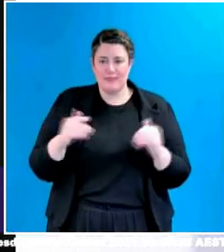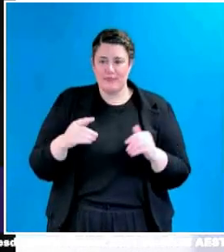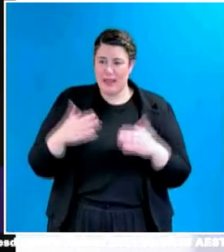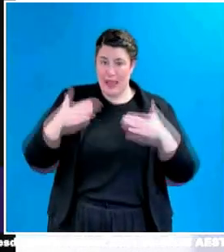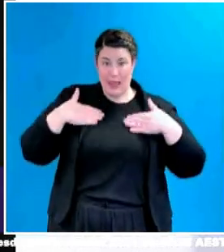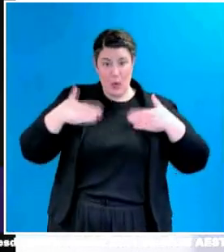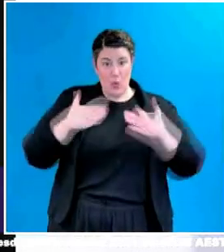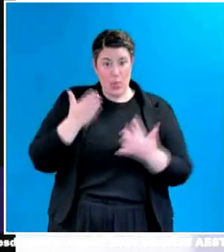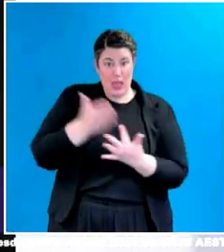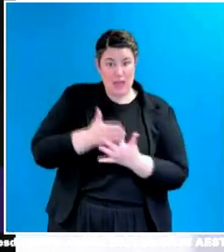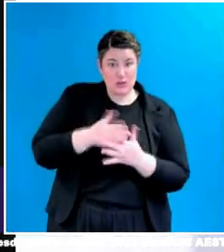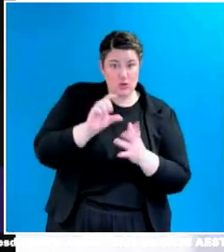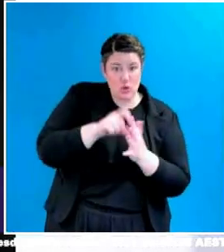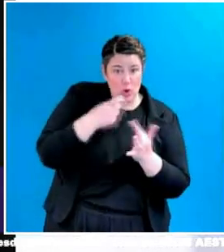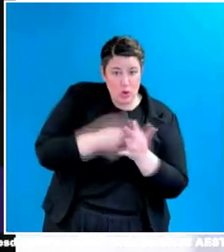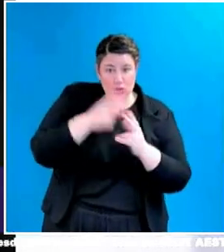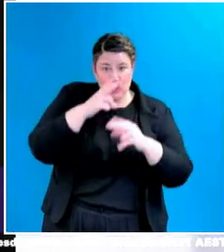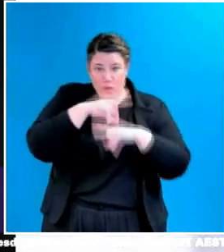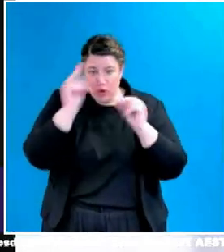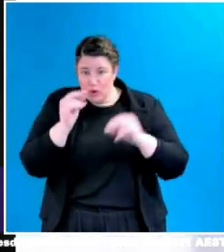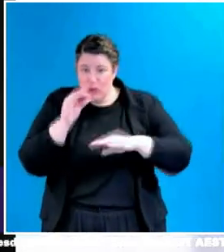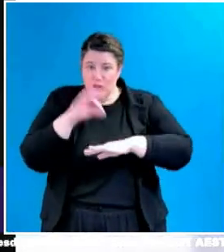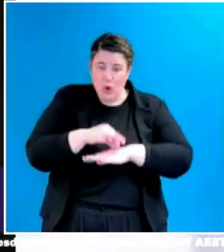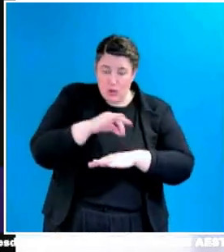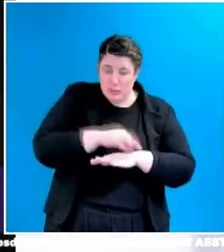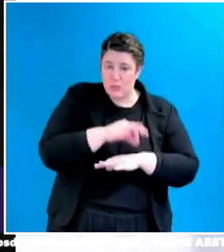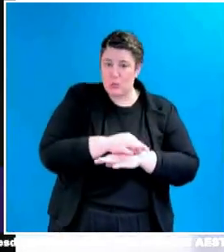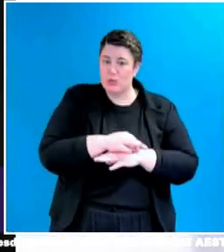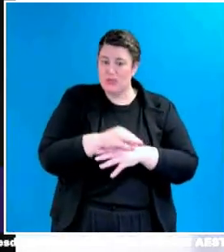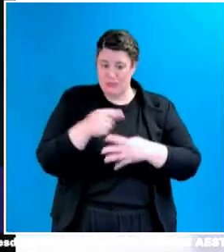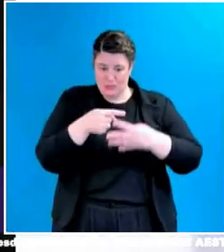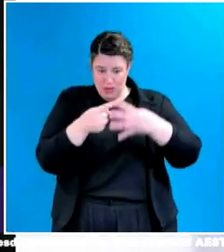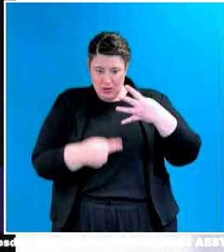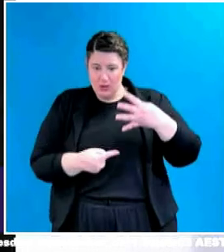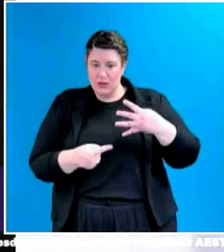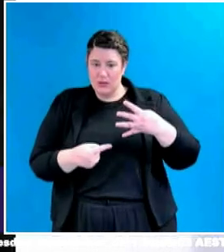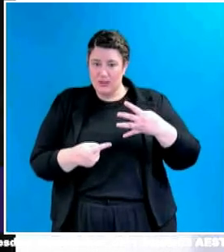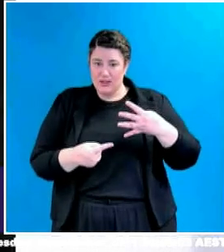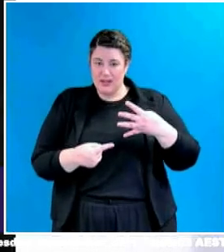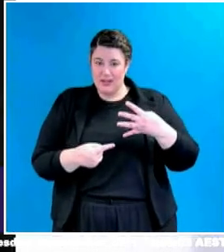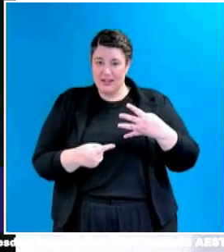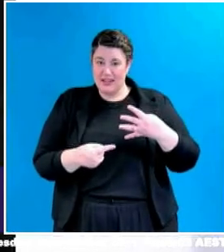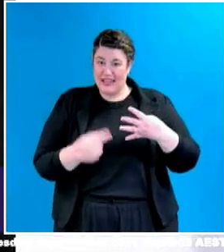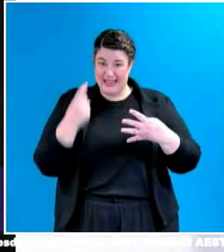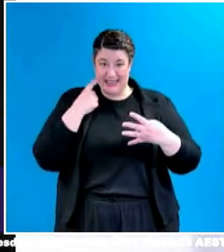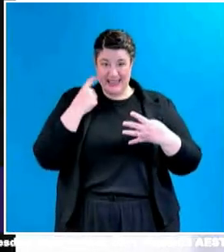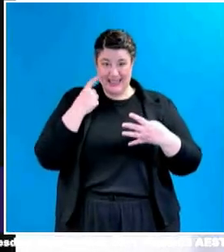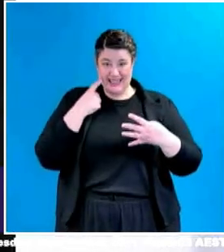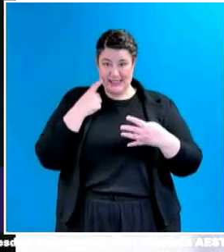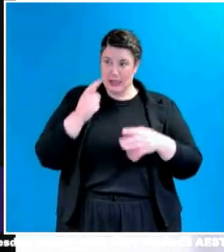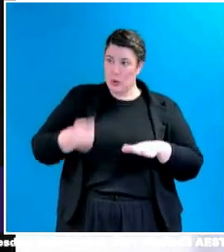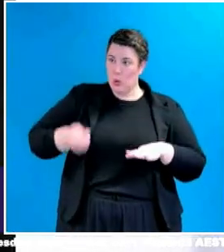those kinds that might not be the types of rights that could be readily or easily enforced by courts.